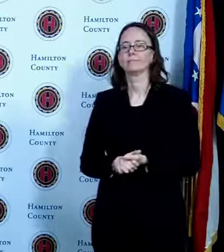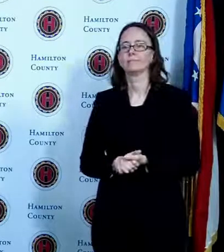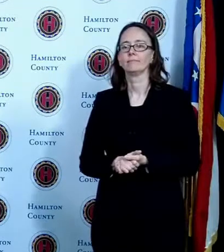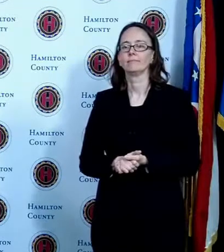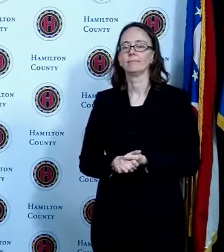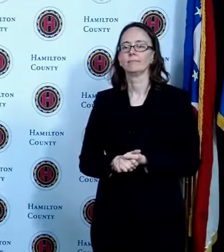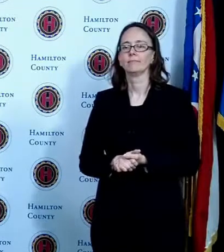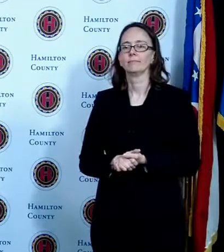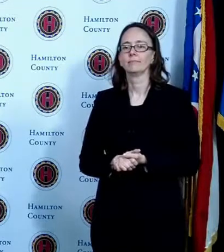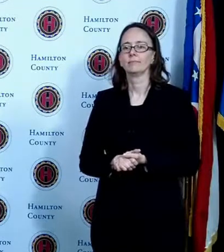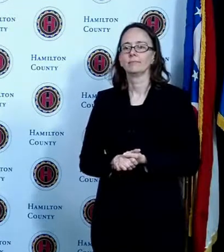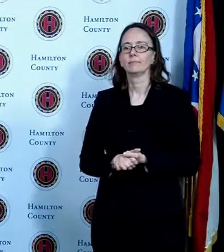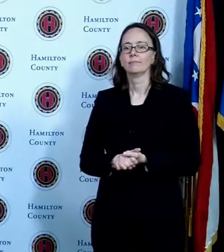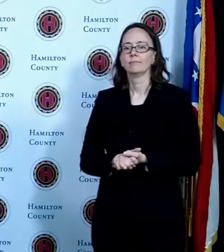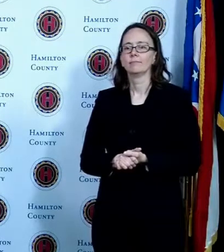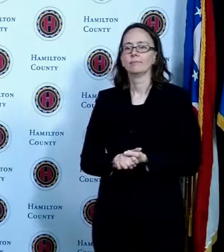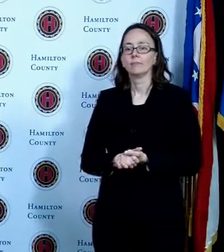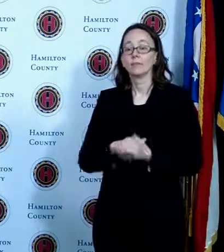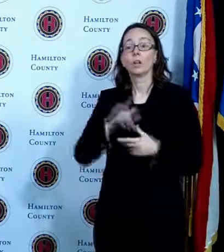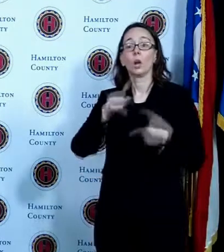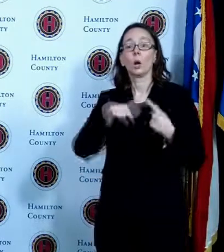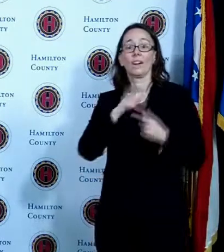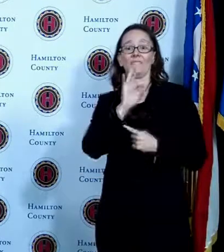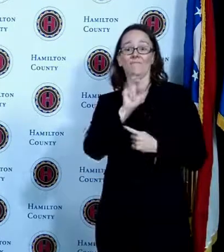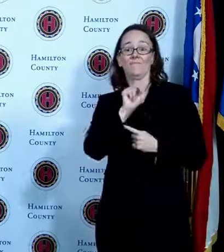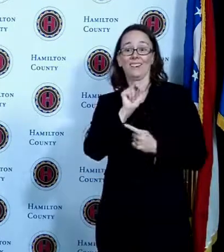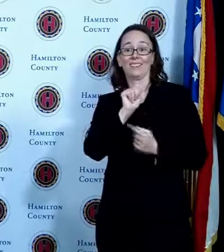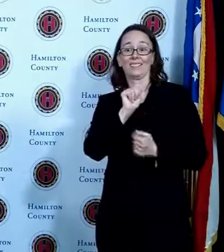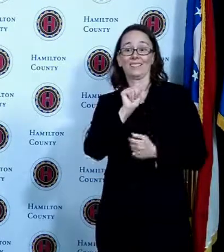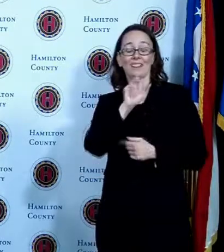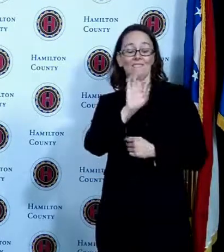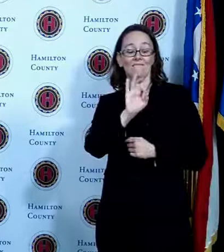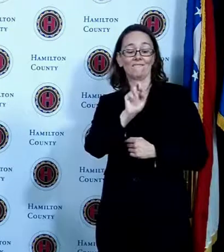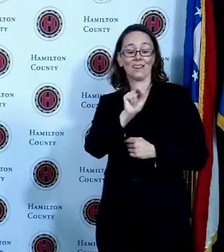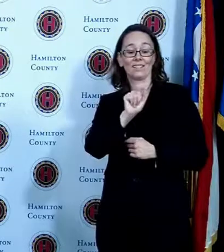fentanyl supply opened up that people's tolerances those chronic opiate users